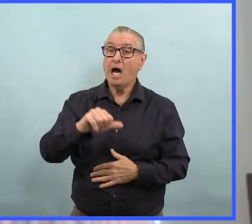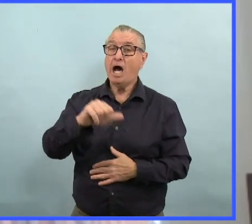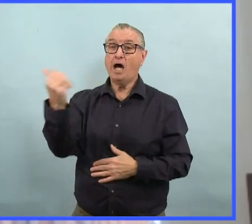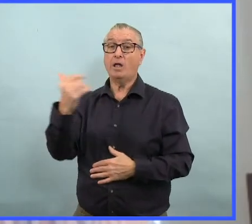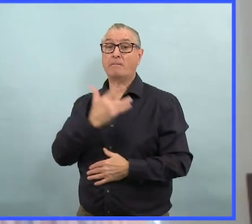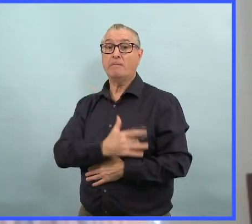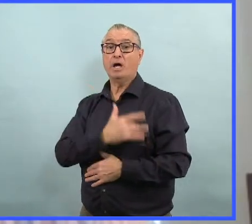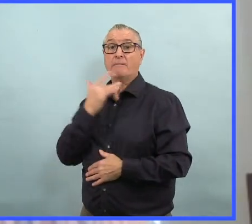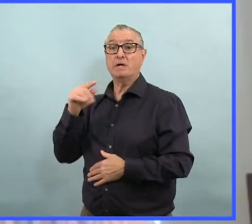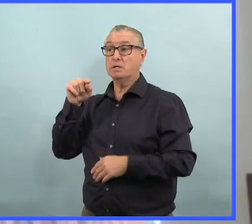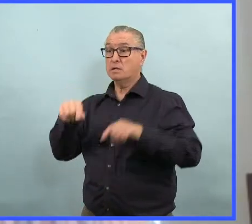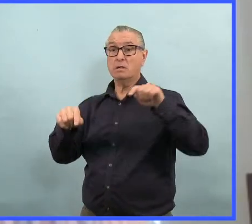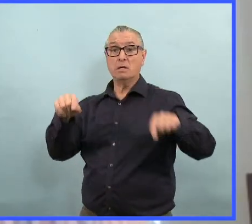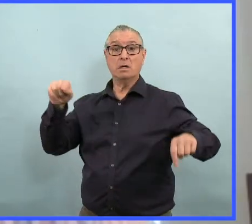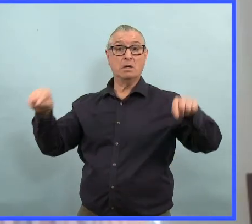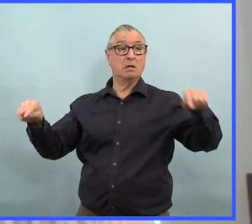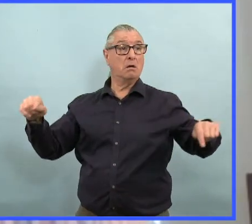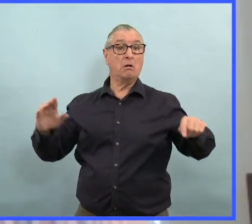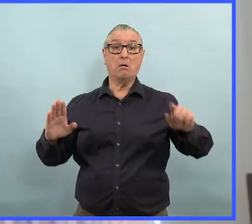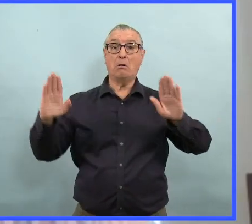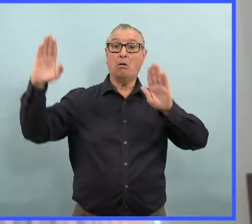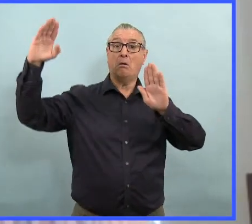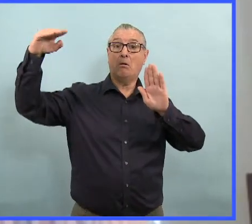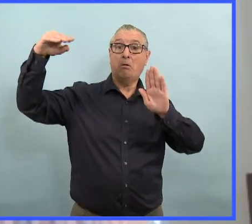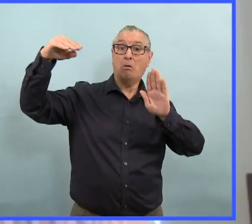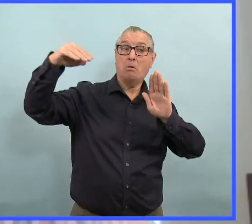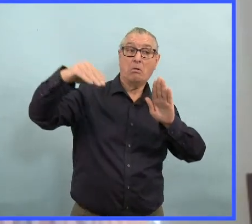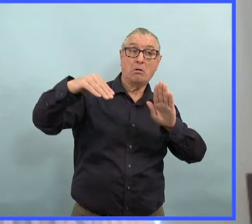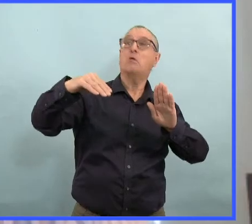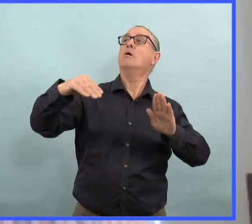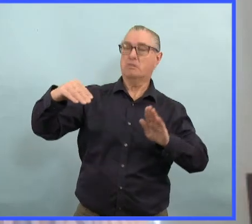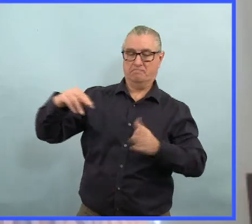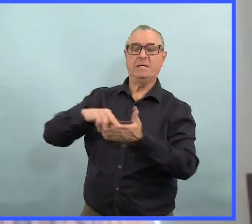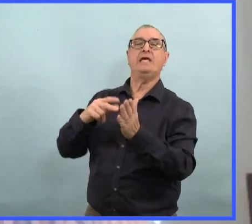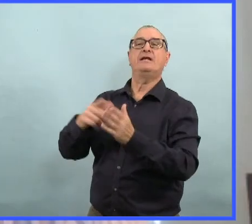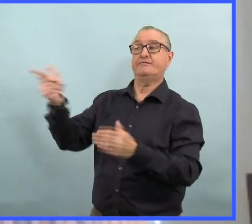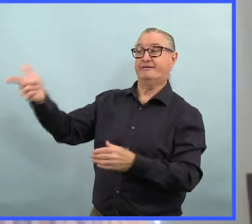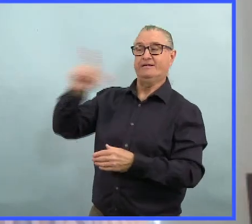to any specifics in our in our data that suggests that we uh we have reached that